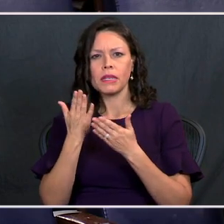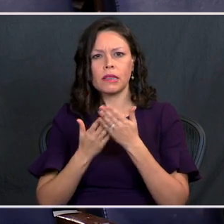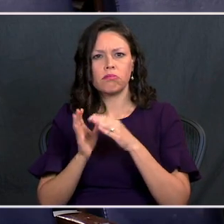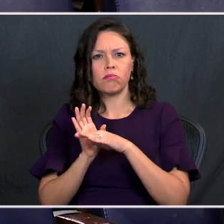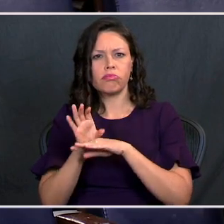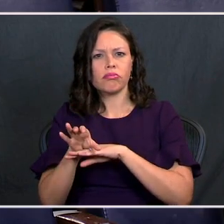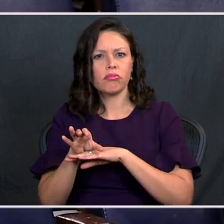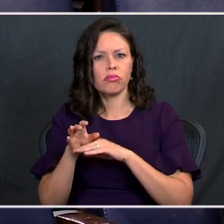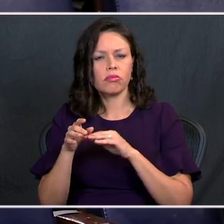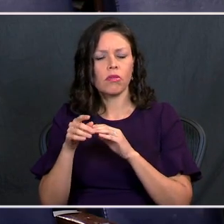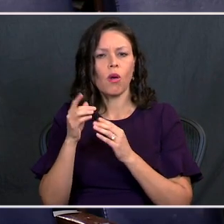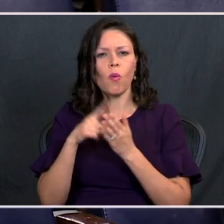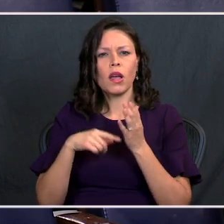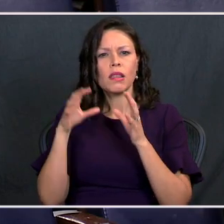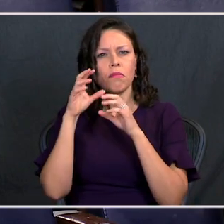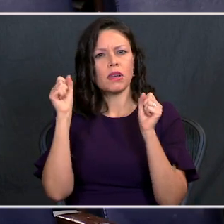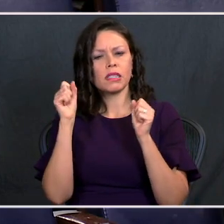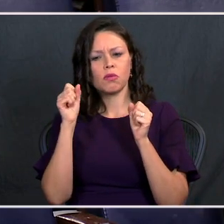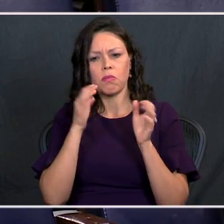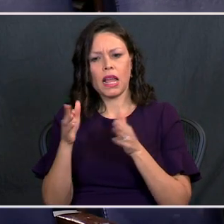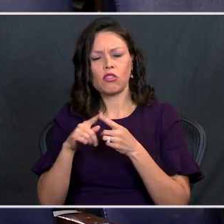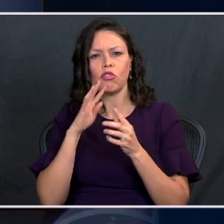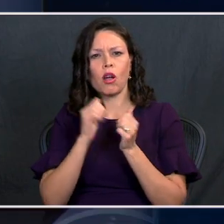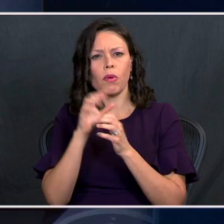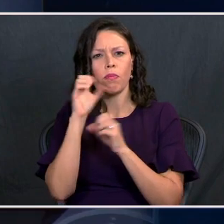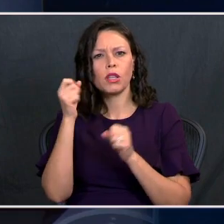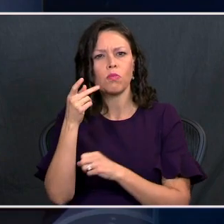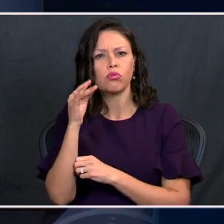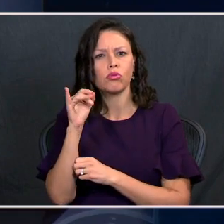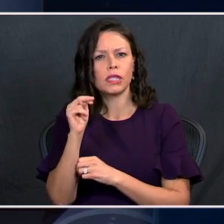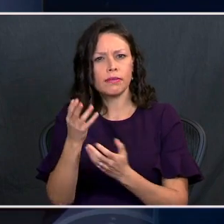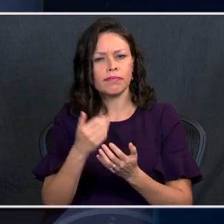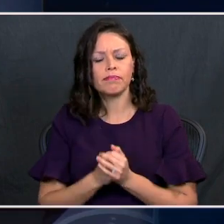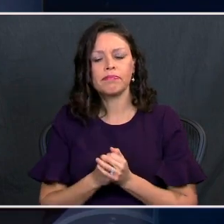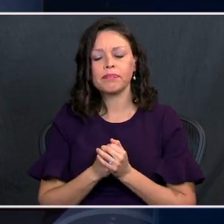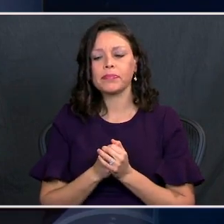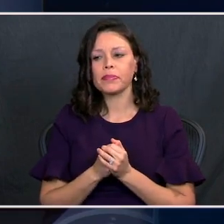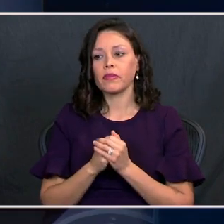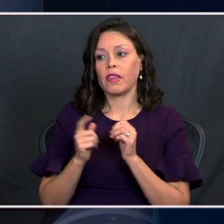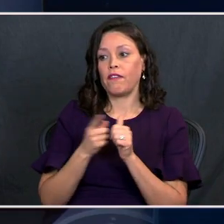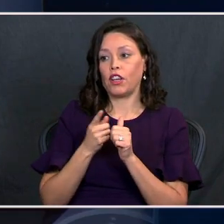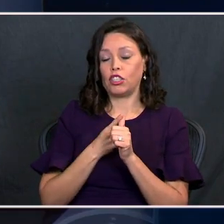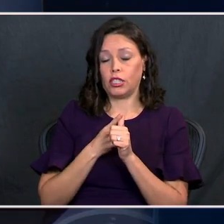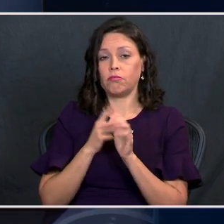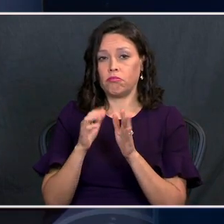And when does the President plan to speak to President Putin? Ms. Psaki: First, I'd like to point all of you to a statement